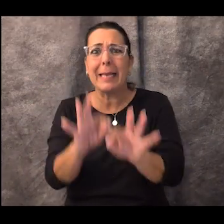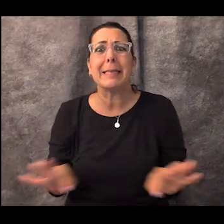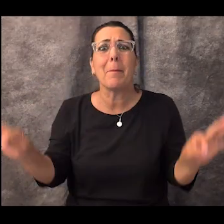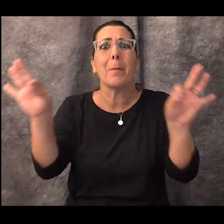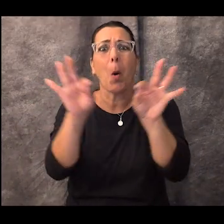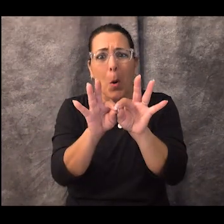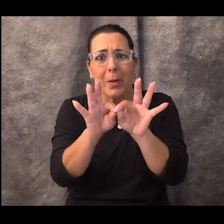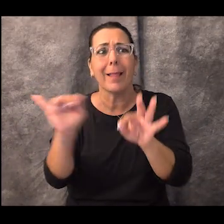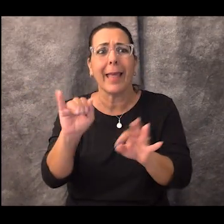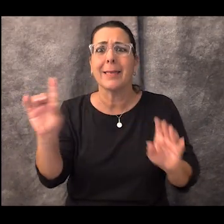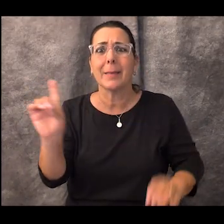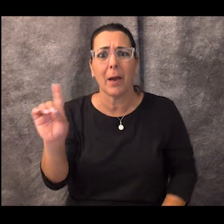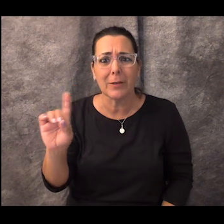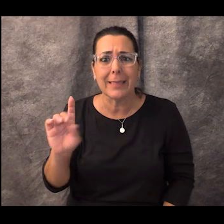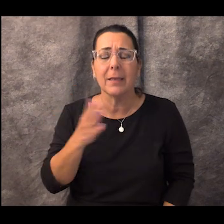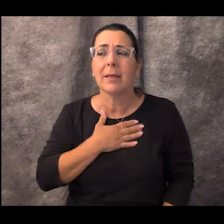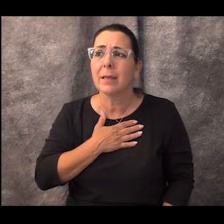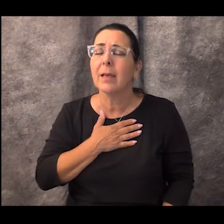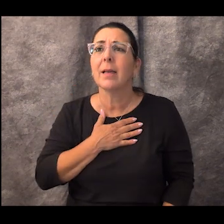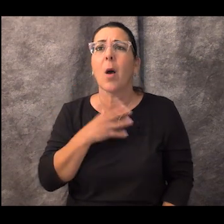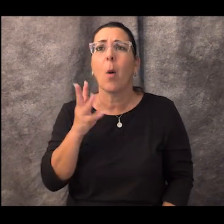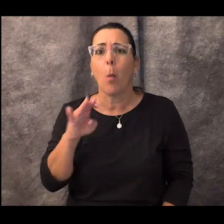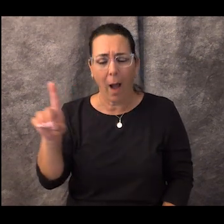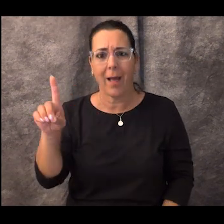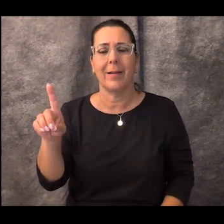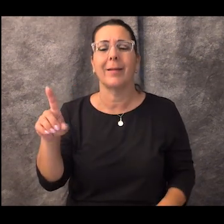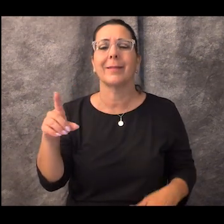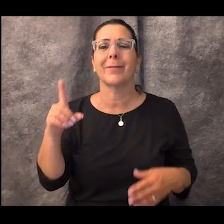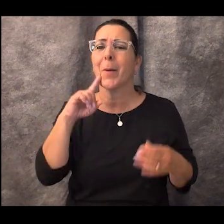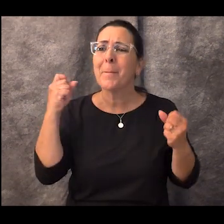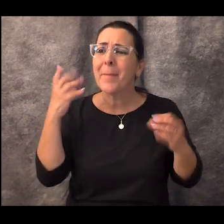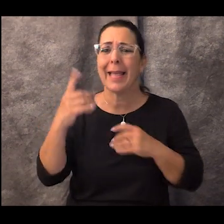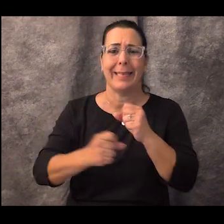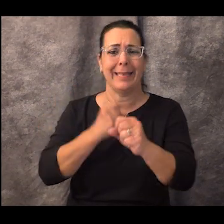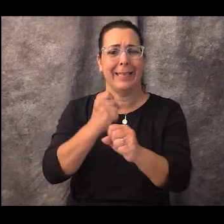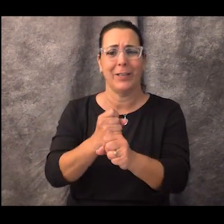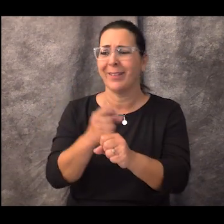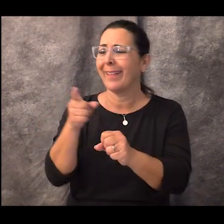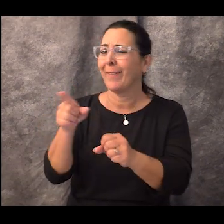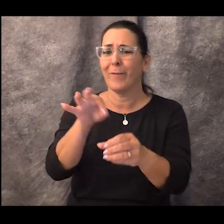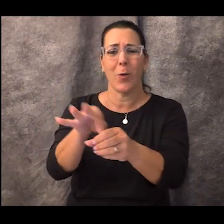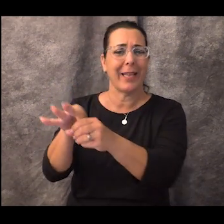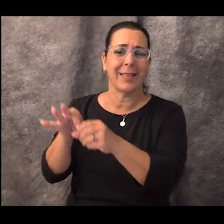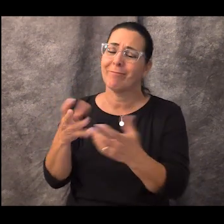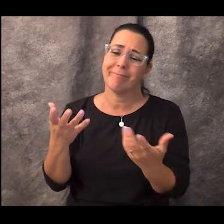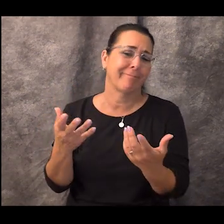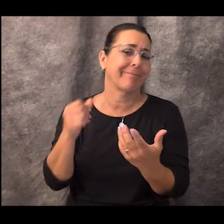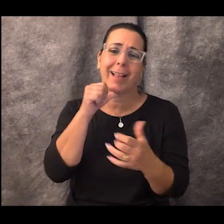And that's really wild to me that for a really long time, it just didn't have to be accessible to people with disabilities.